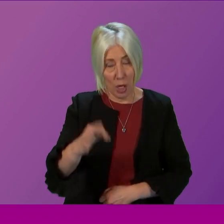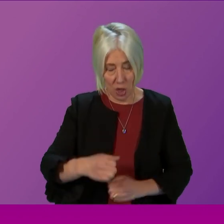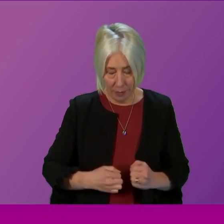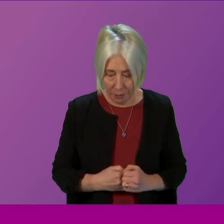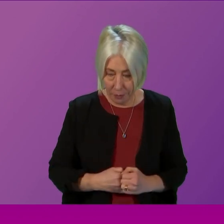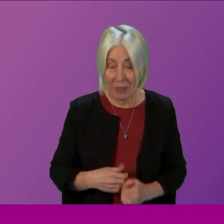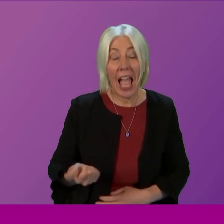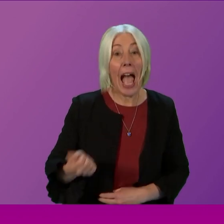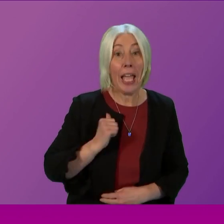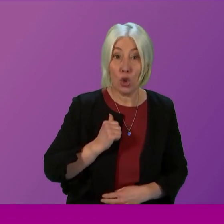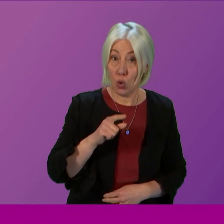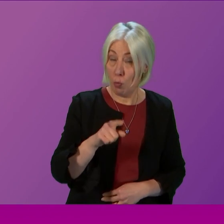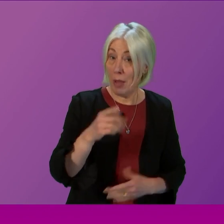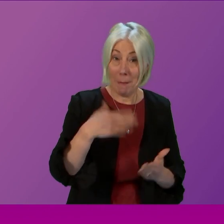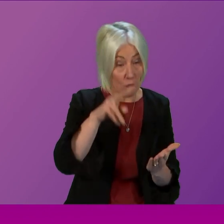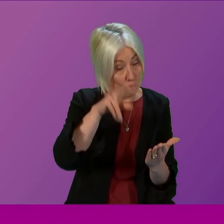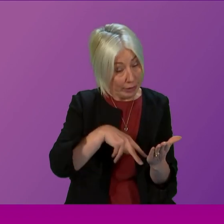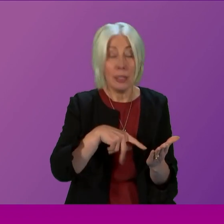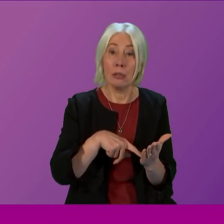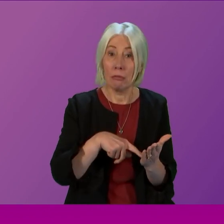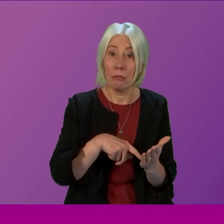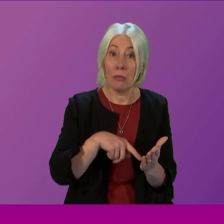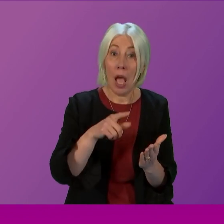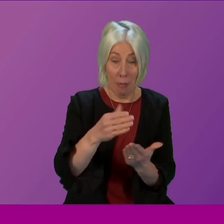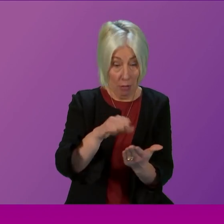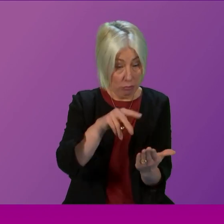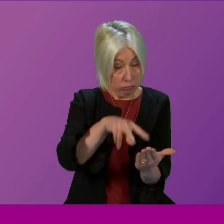only assume that he read those briefing notes, and it was clear from them that